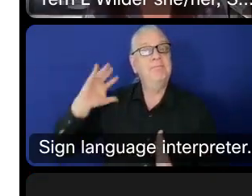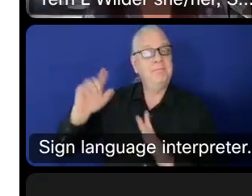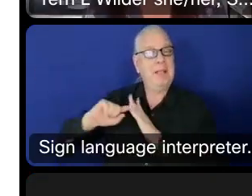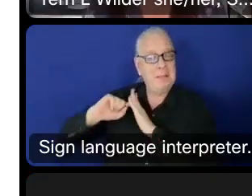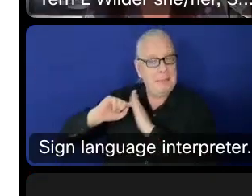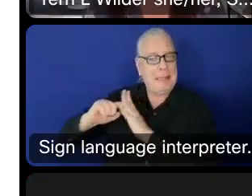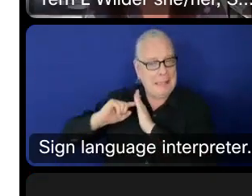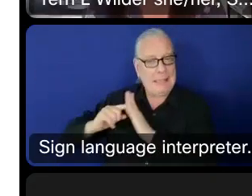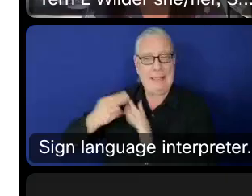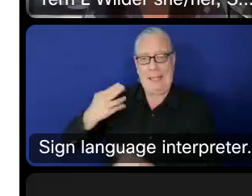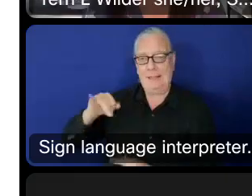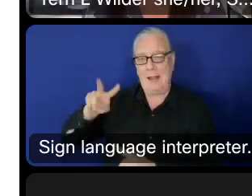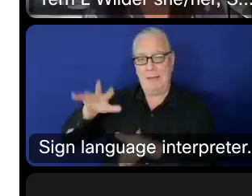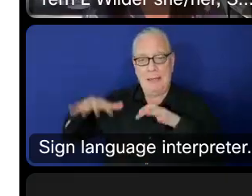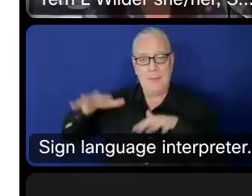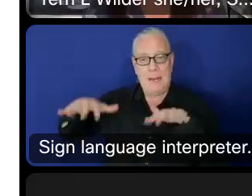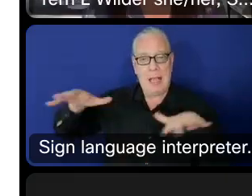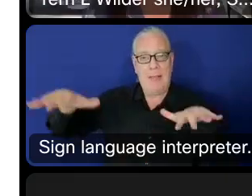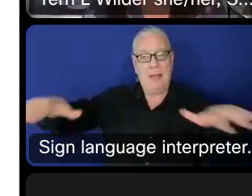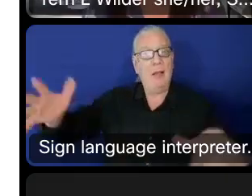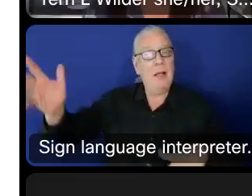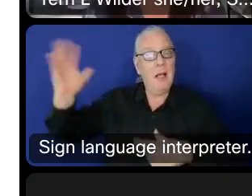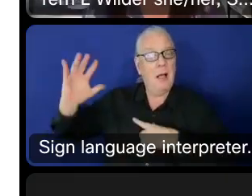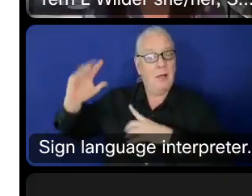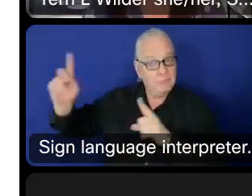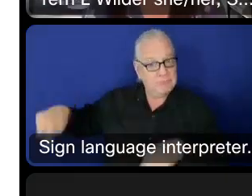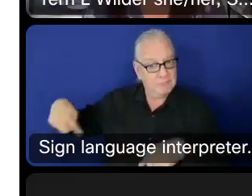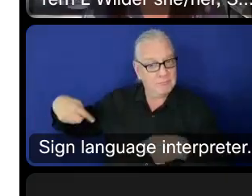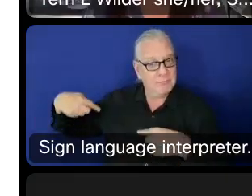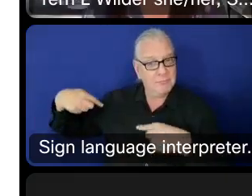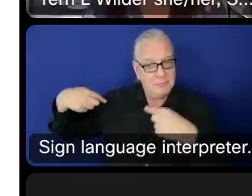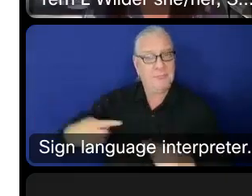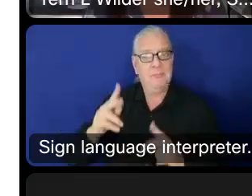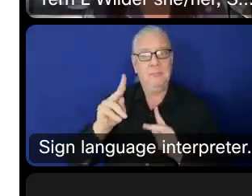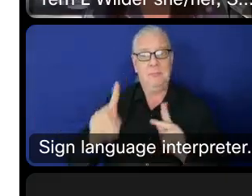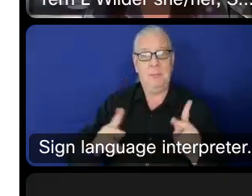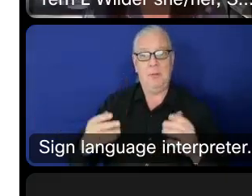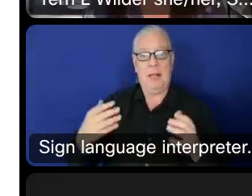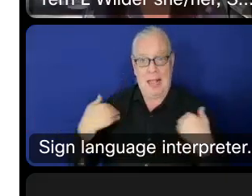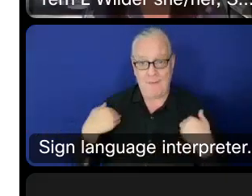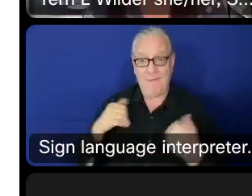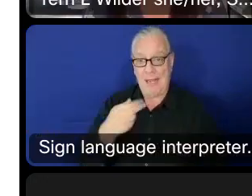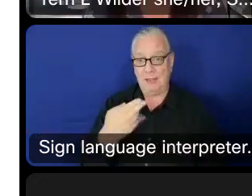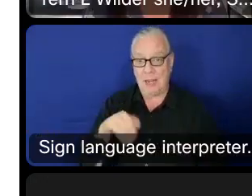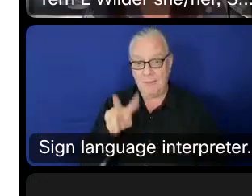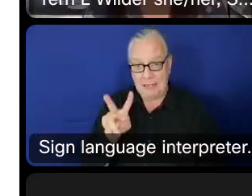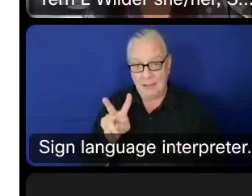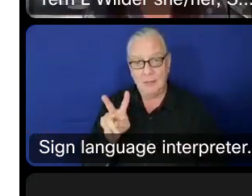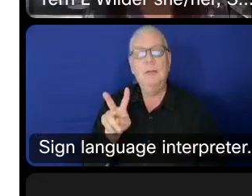the HIV epidemic, people living with HIV were involved in how